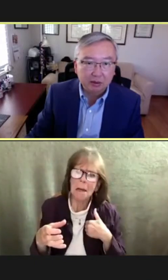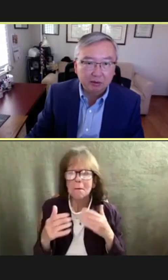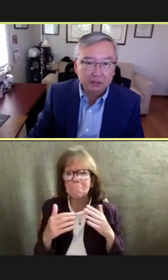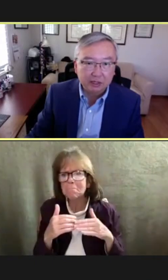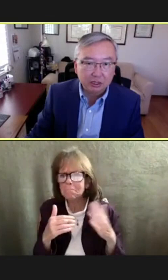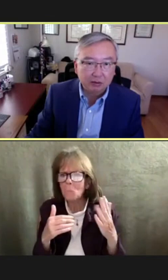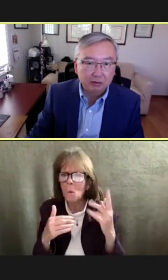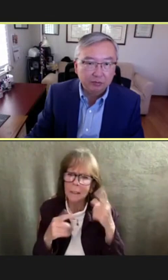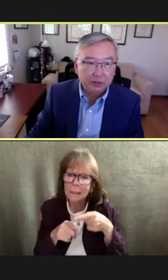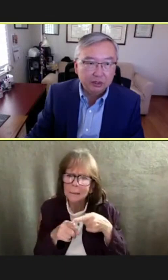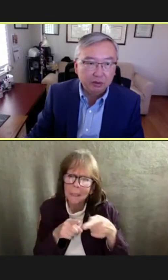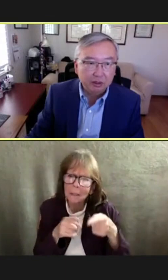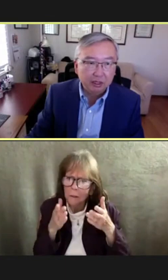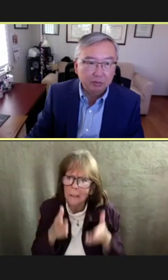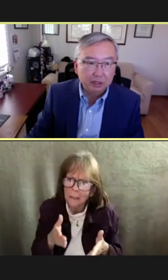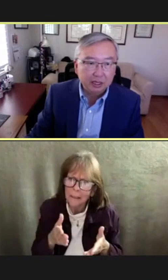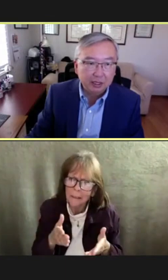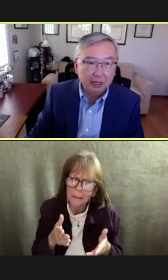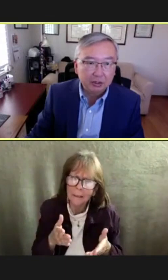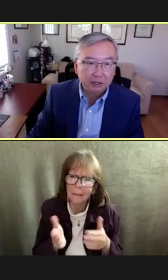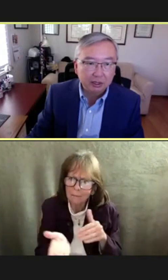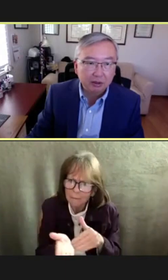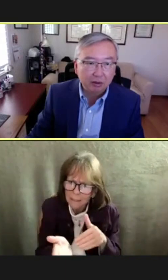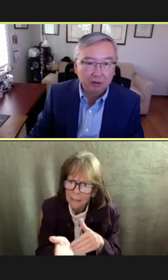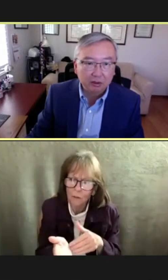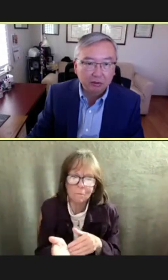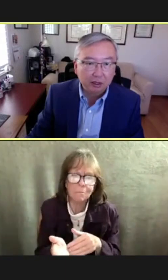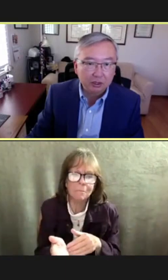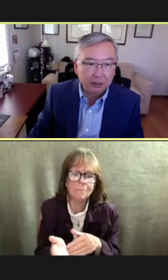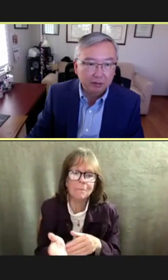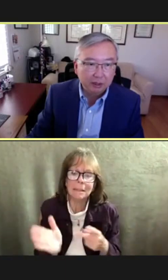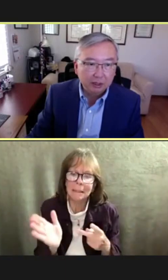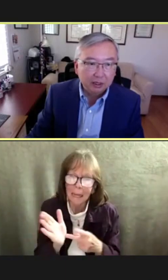so it can be psychiatry or neurology.